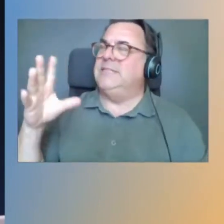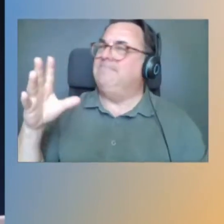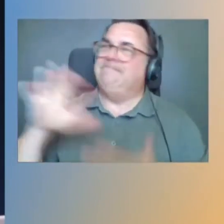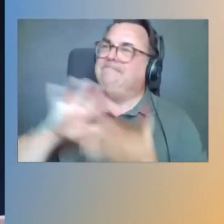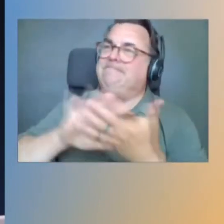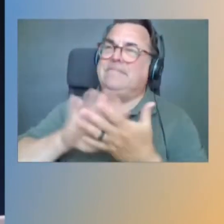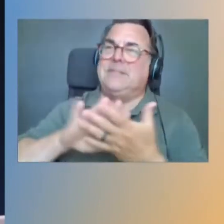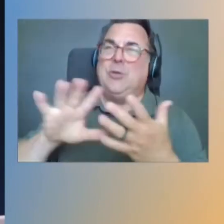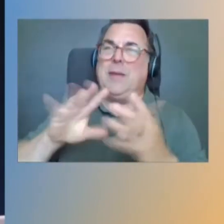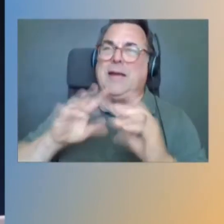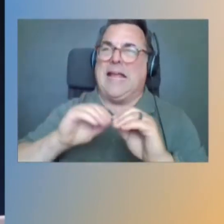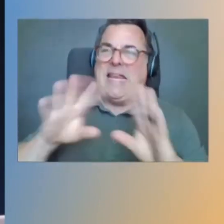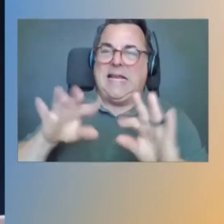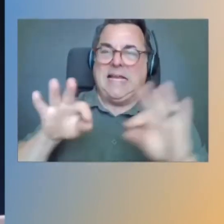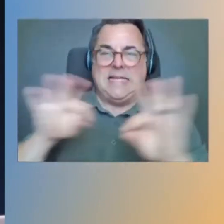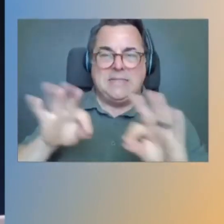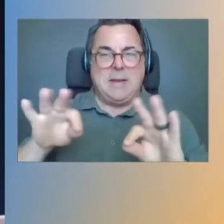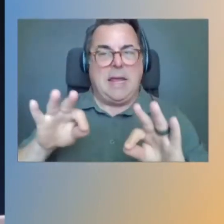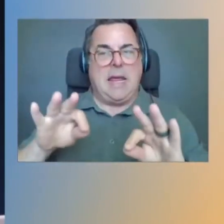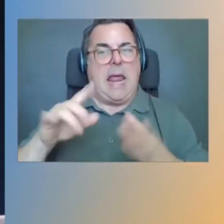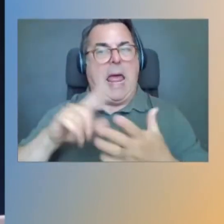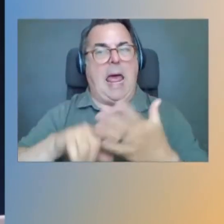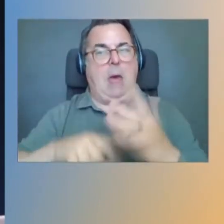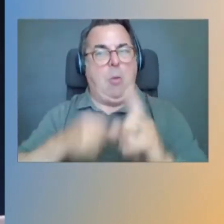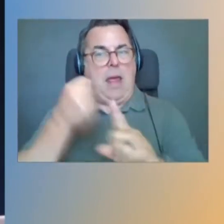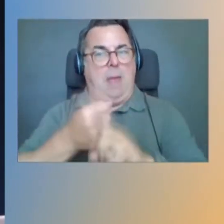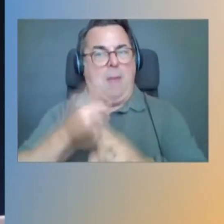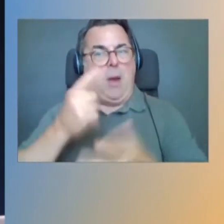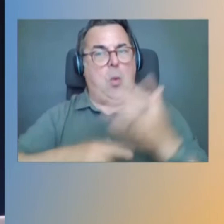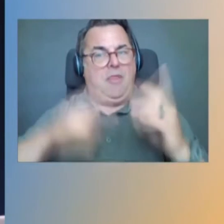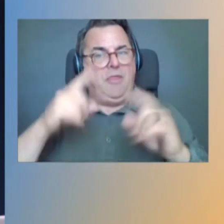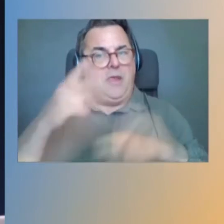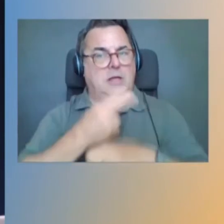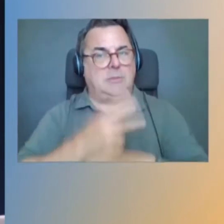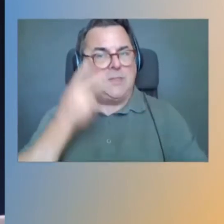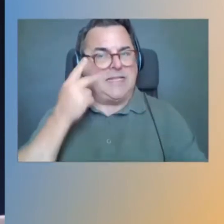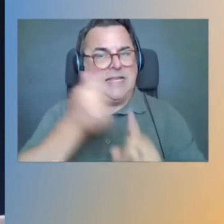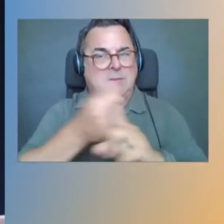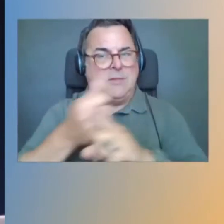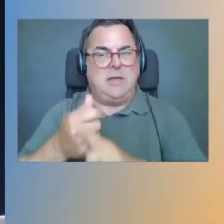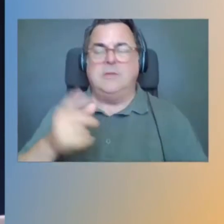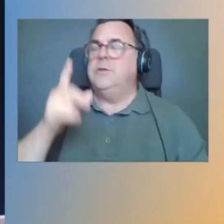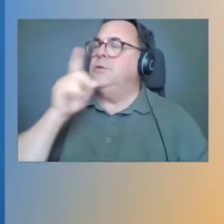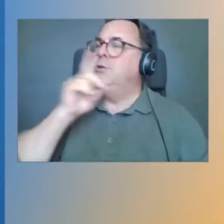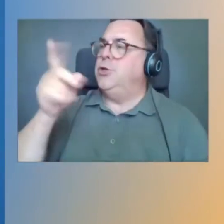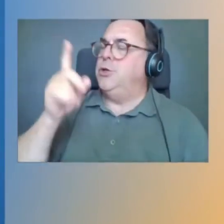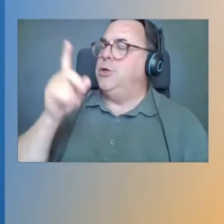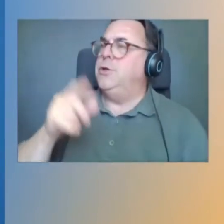a little bit further to get a little bit more detail on it. Sure, so I think the latency improvements